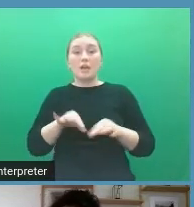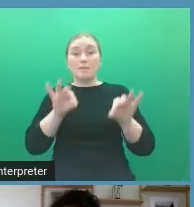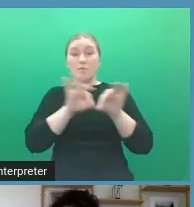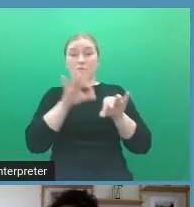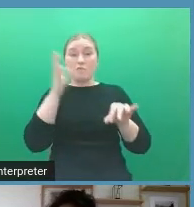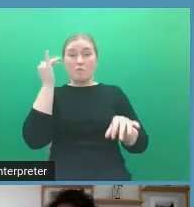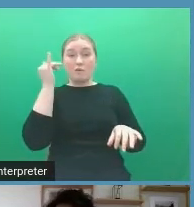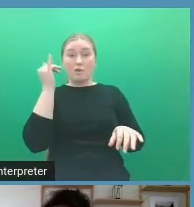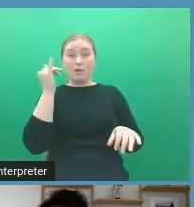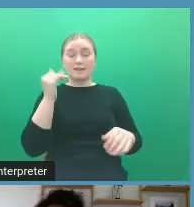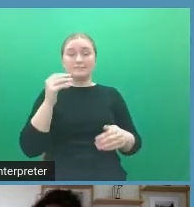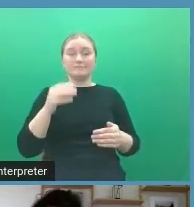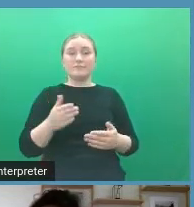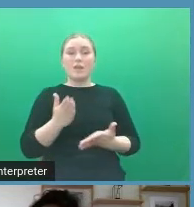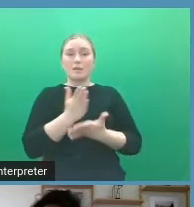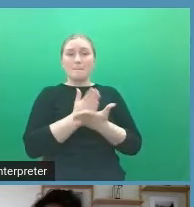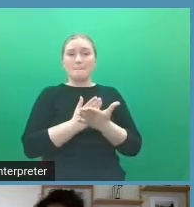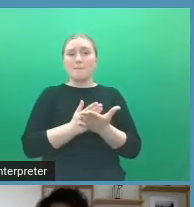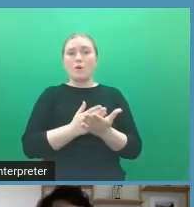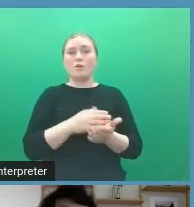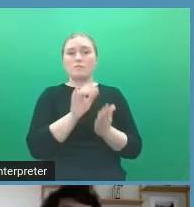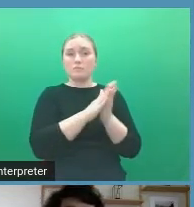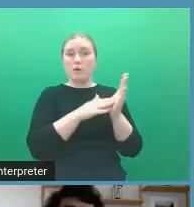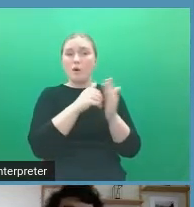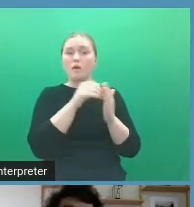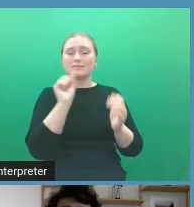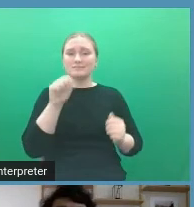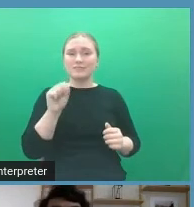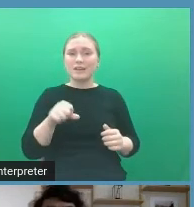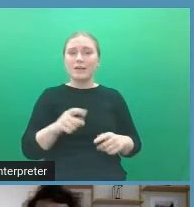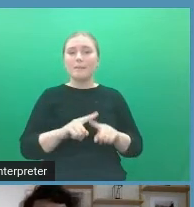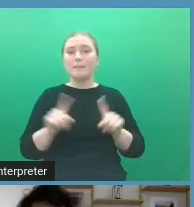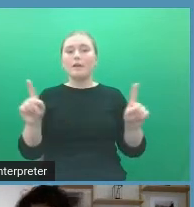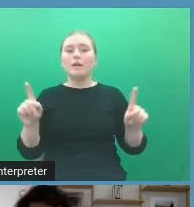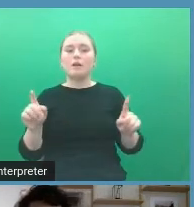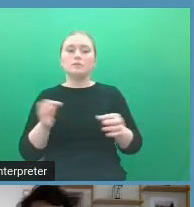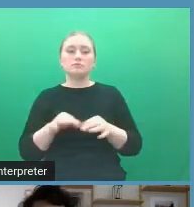course and also can help you make these objects more accessible when you go to present them to